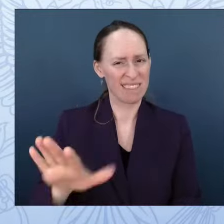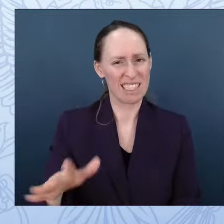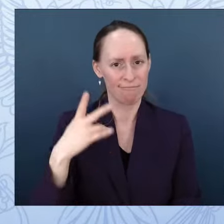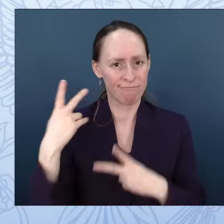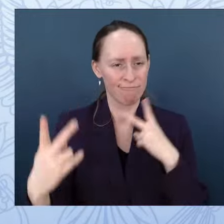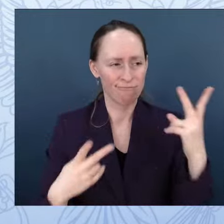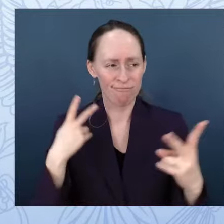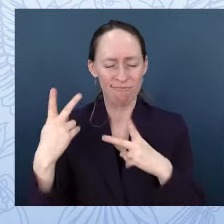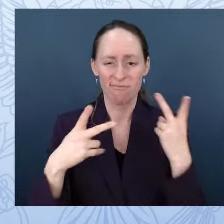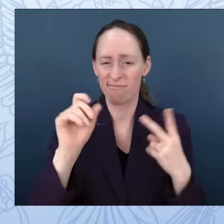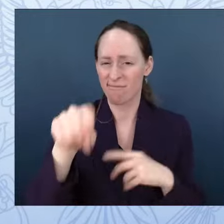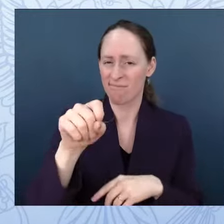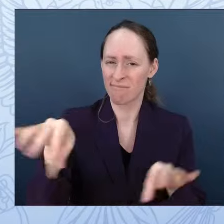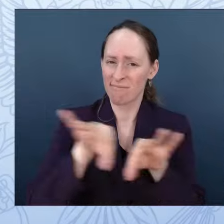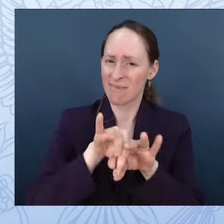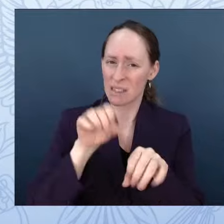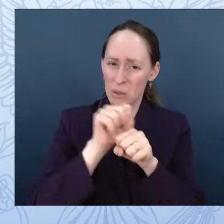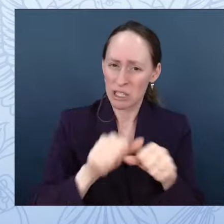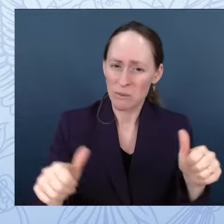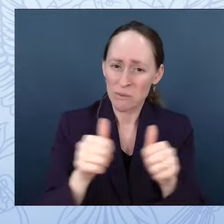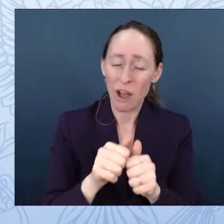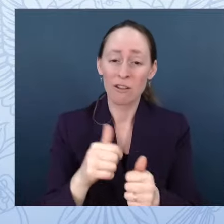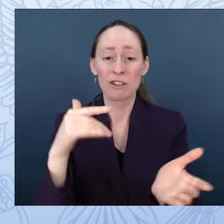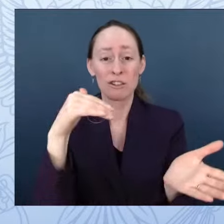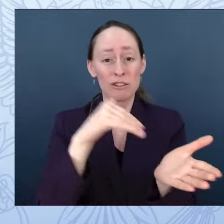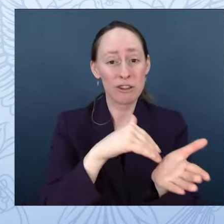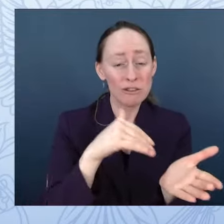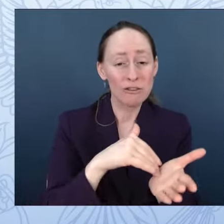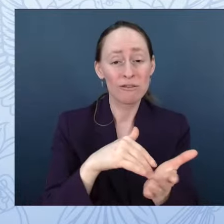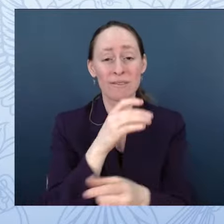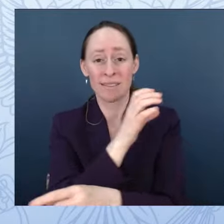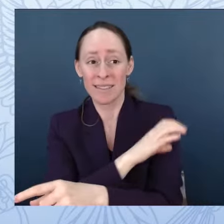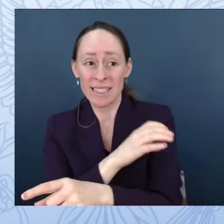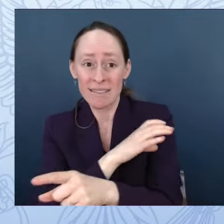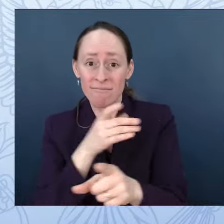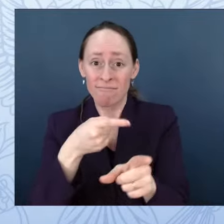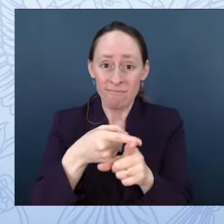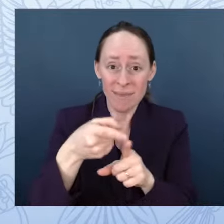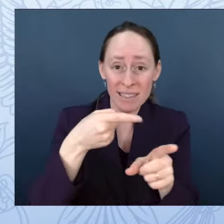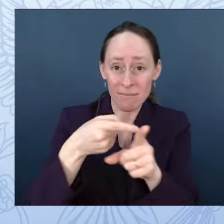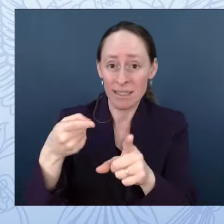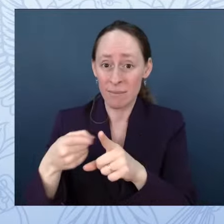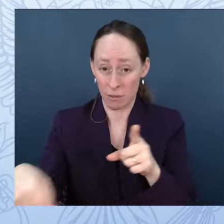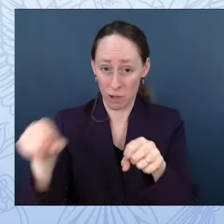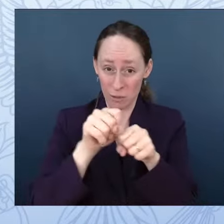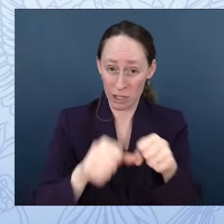We can and will beat this devastating illness. It is a sad reality today